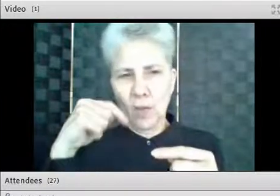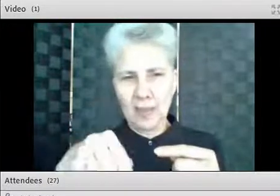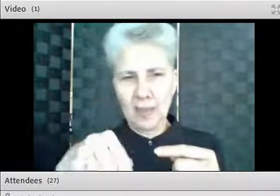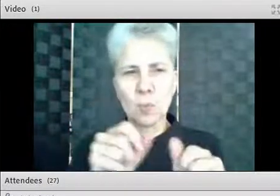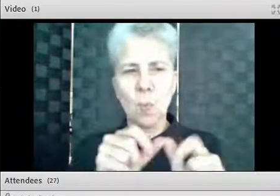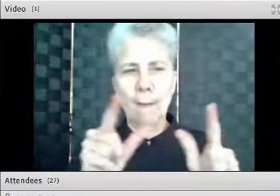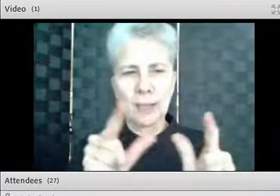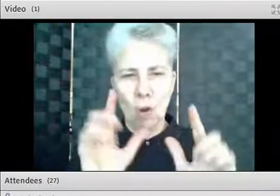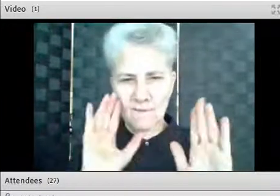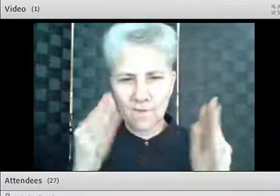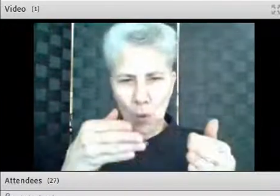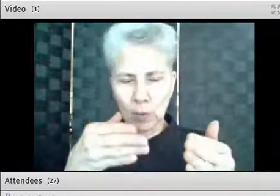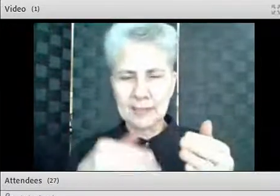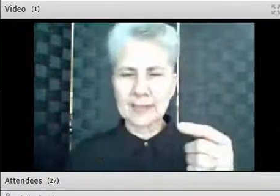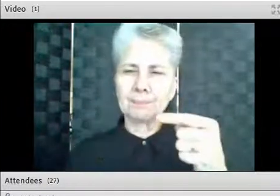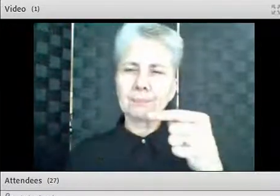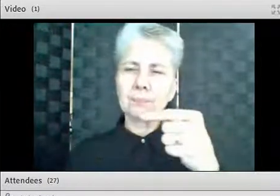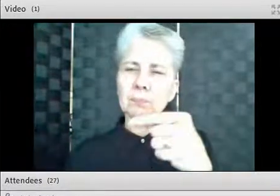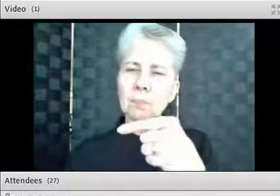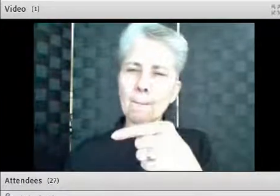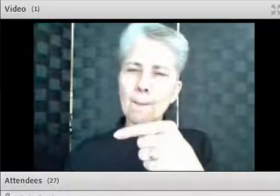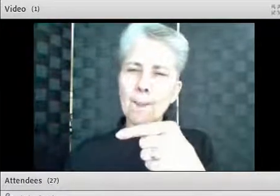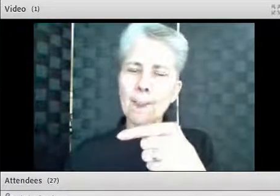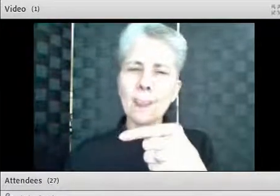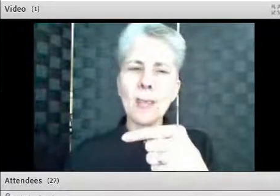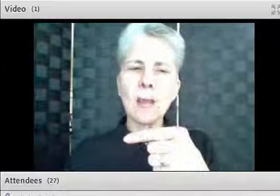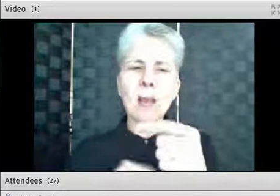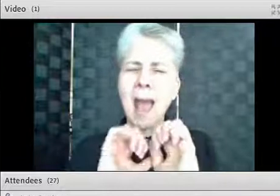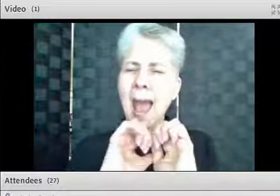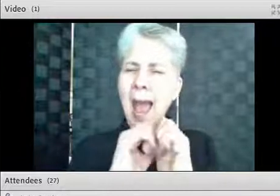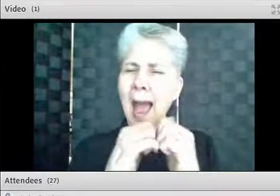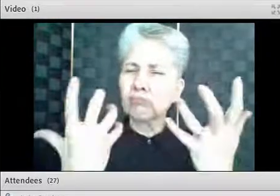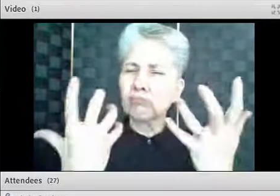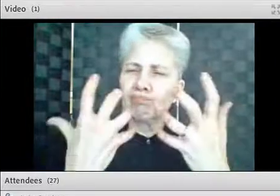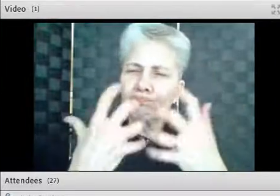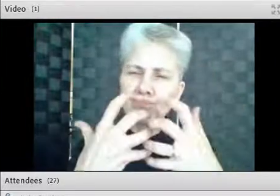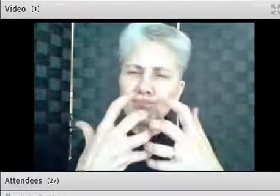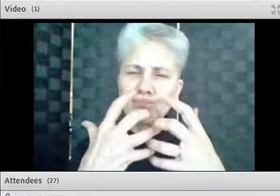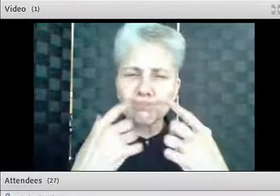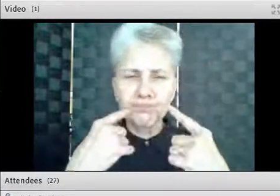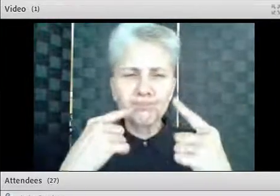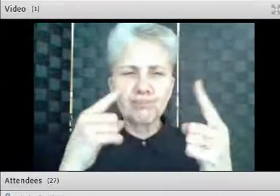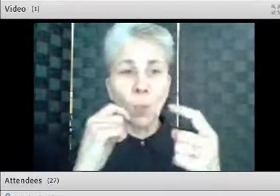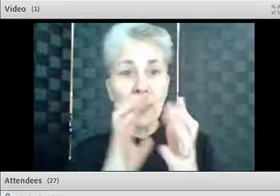So just to show you how this kind of comes together with, like, an actual book, okay?